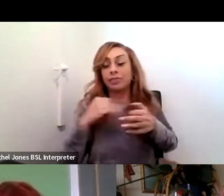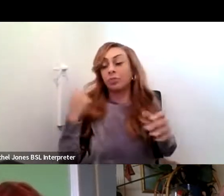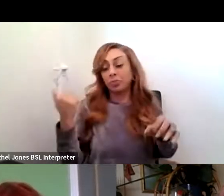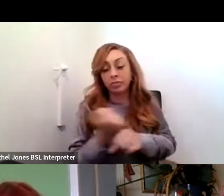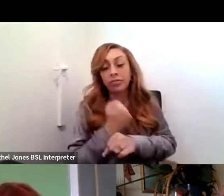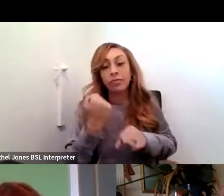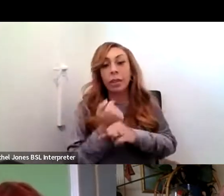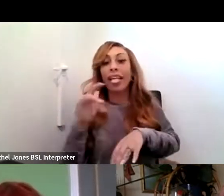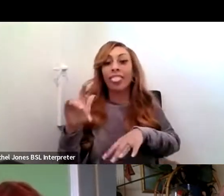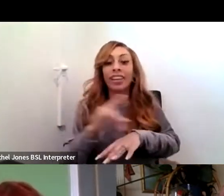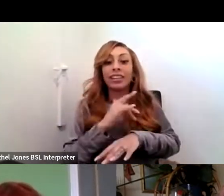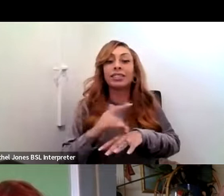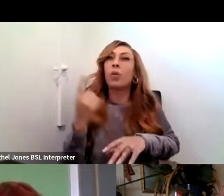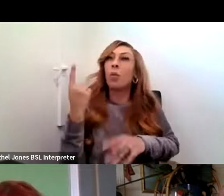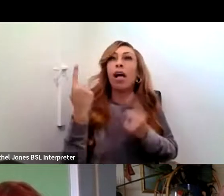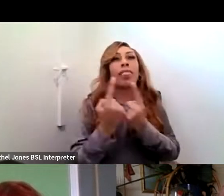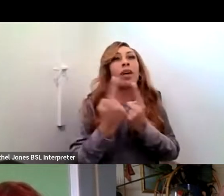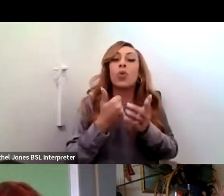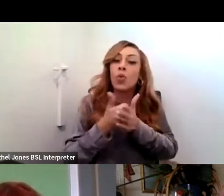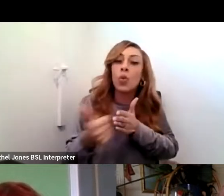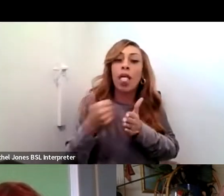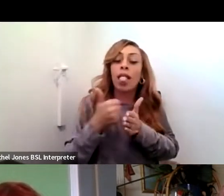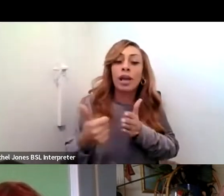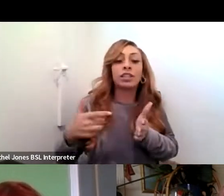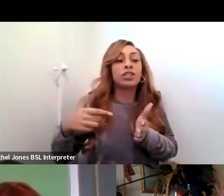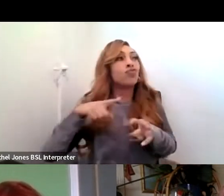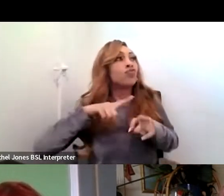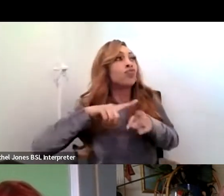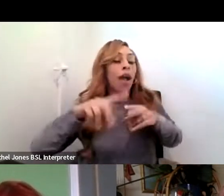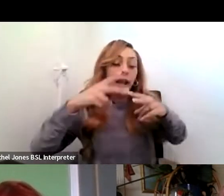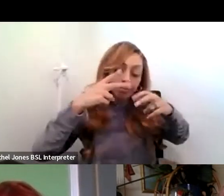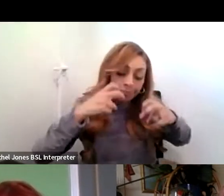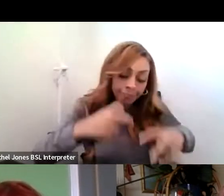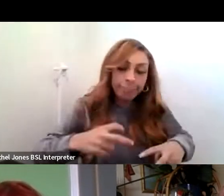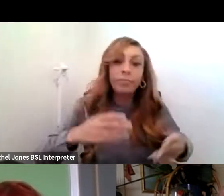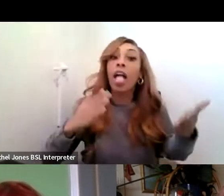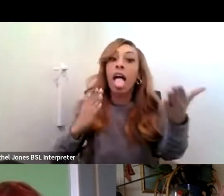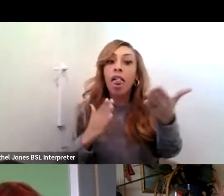and one of the things we've always tried to explore is the live event,